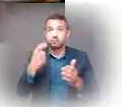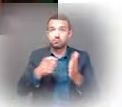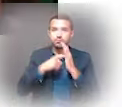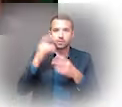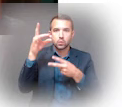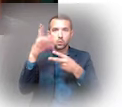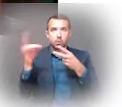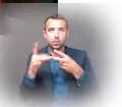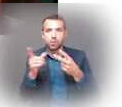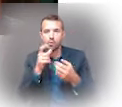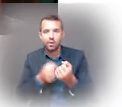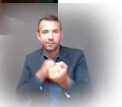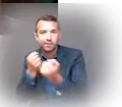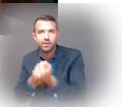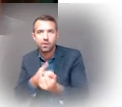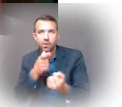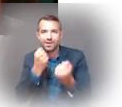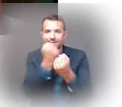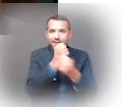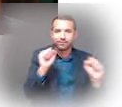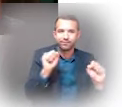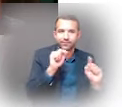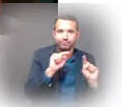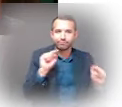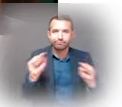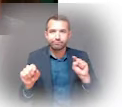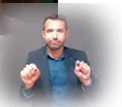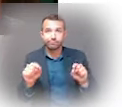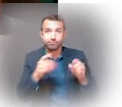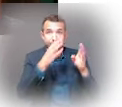It's almost a eugenics kind of question